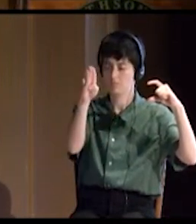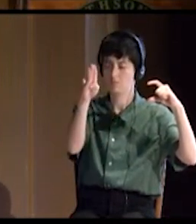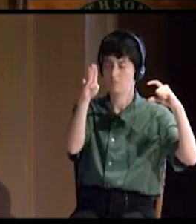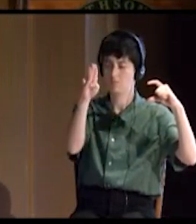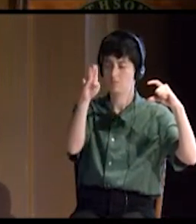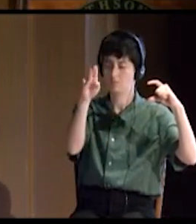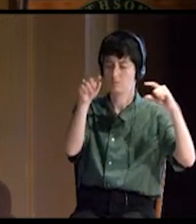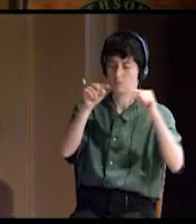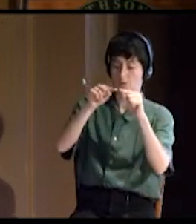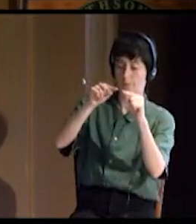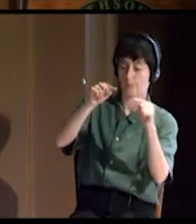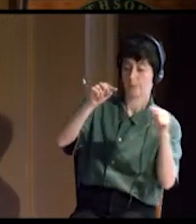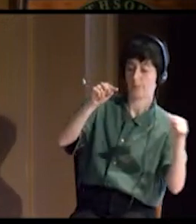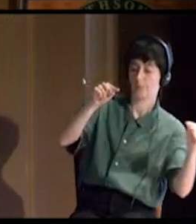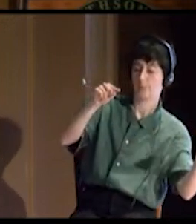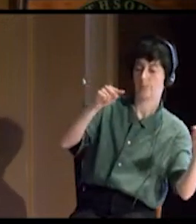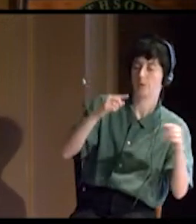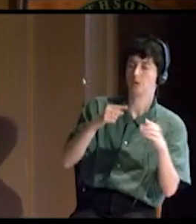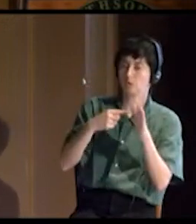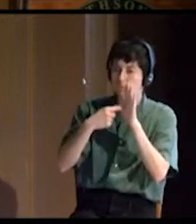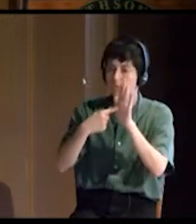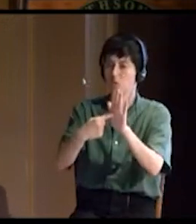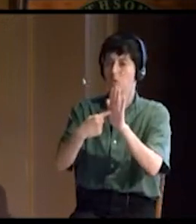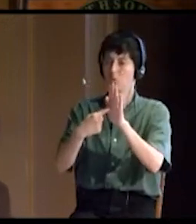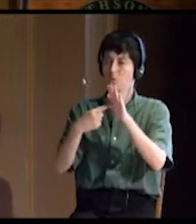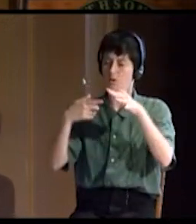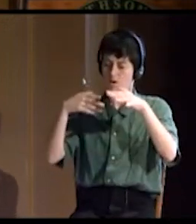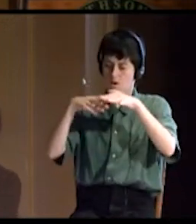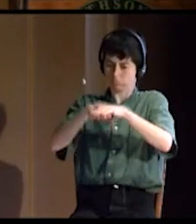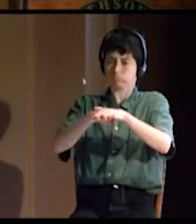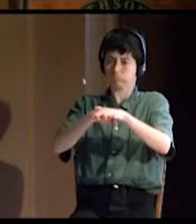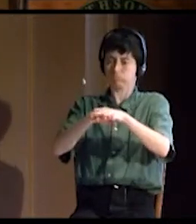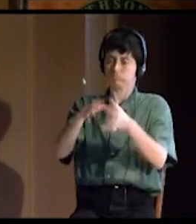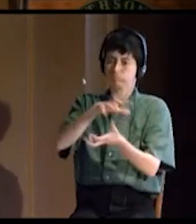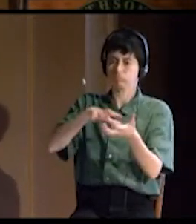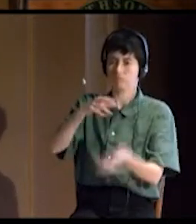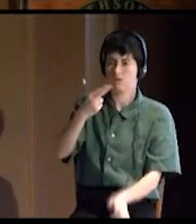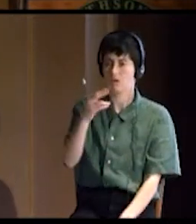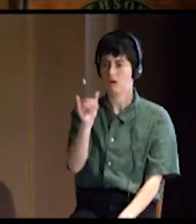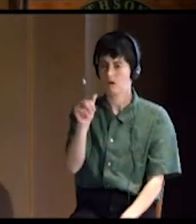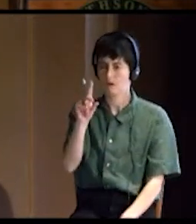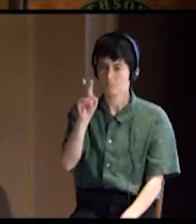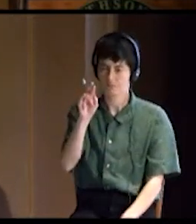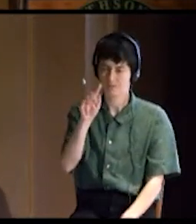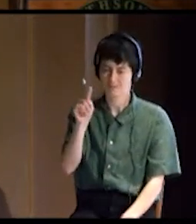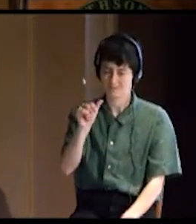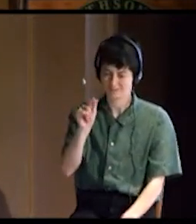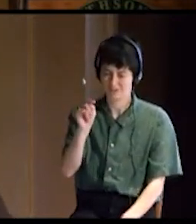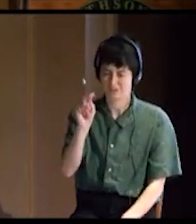is indicating the hybridization event. Essentially, we've confirmed the hybrid origin of the temperate racemose group